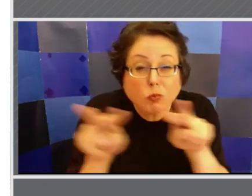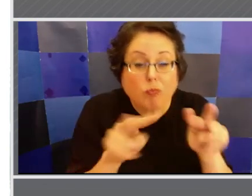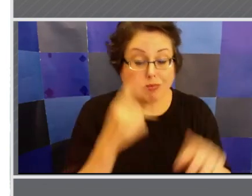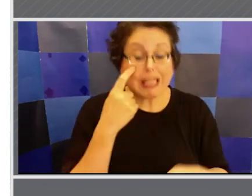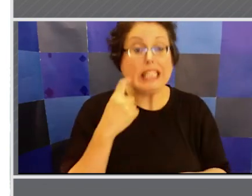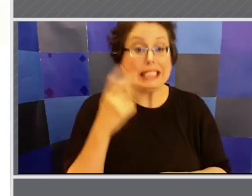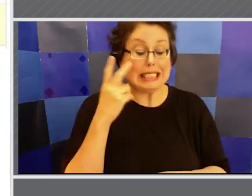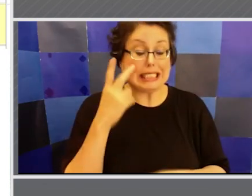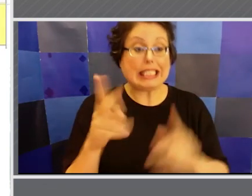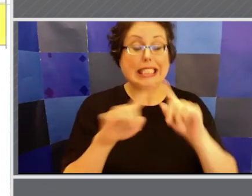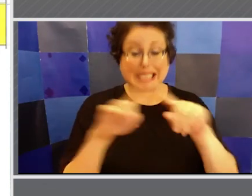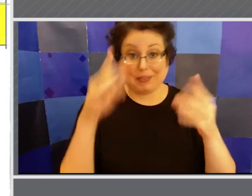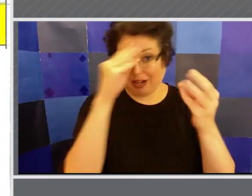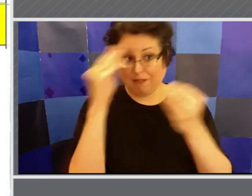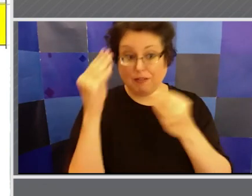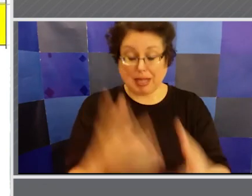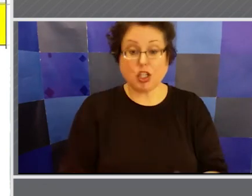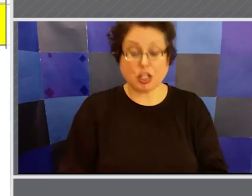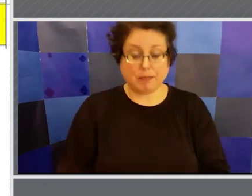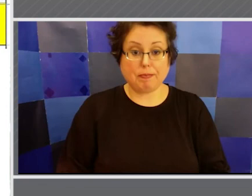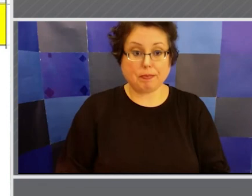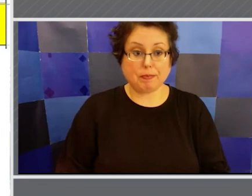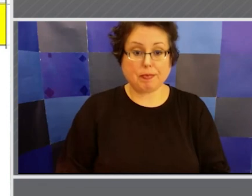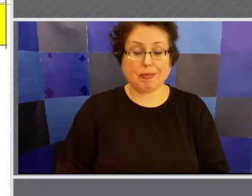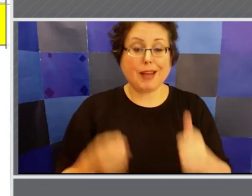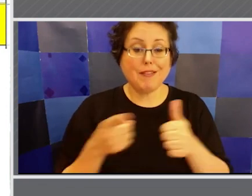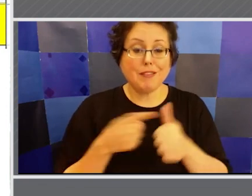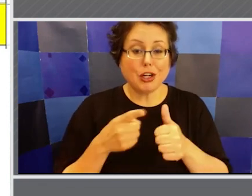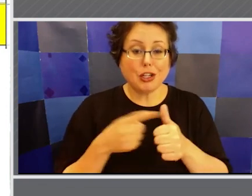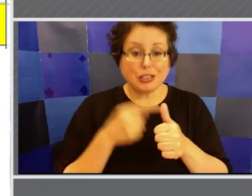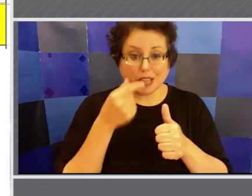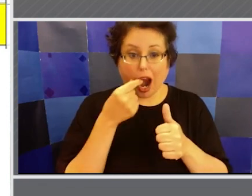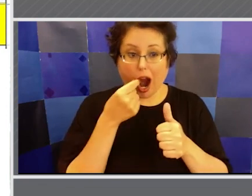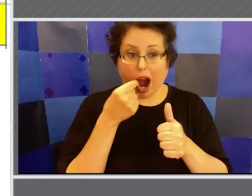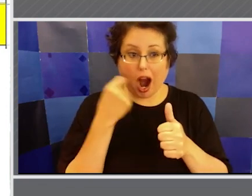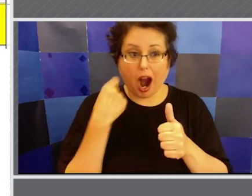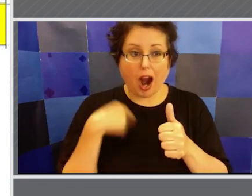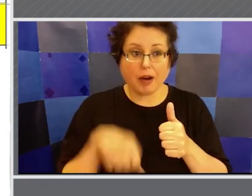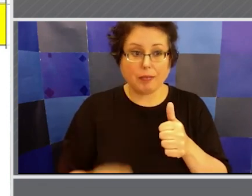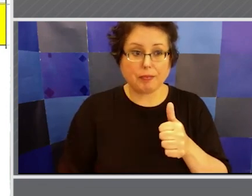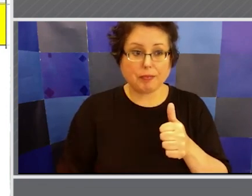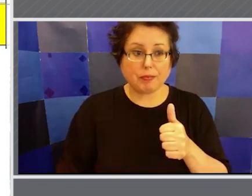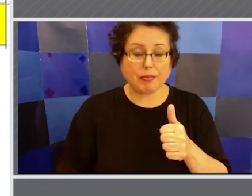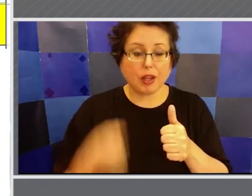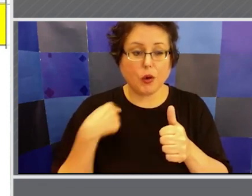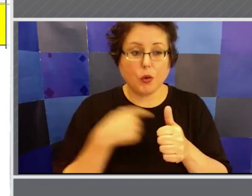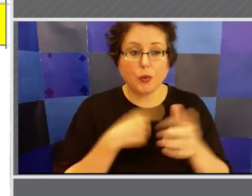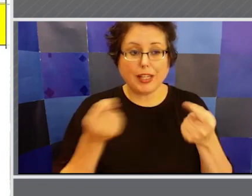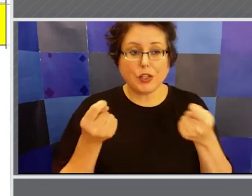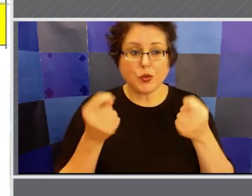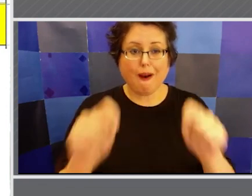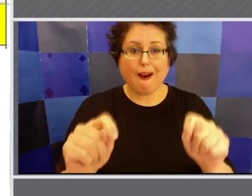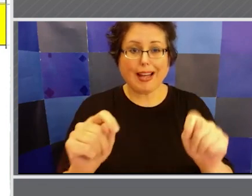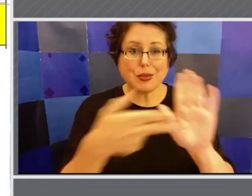First of all, when we get it back. We try to tag any relevant projects.